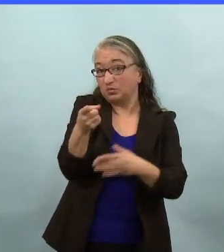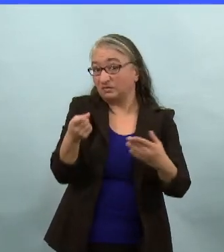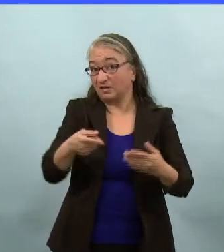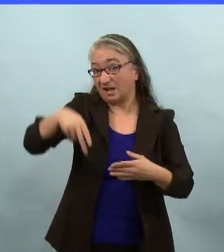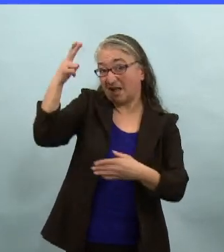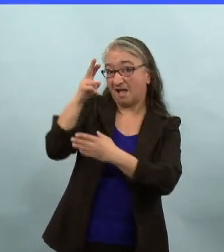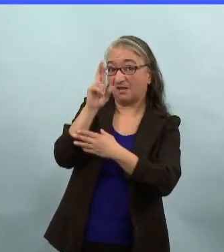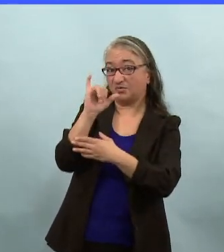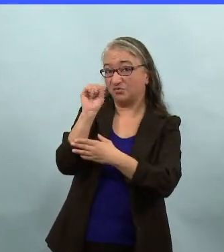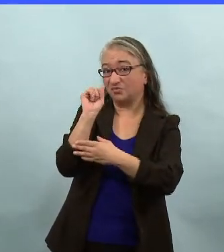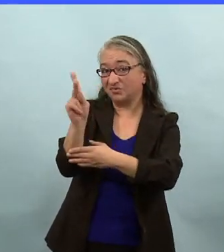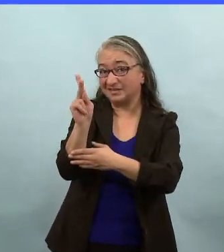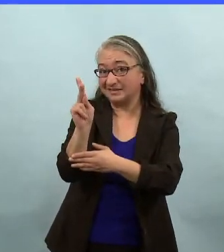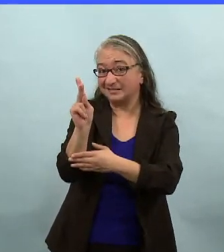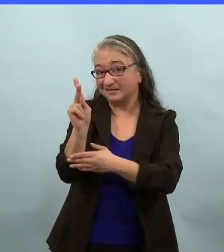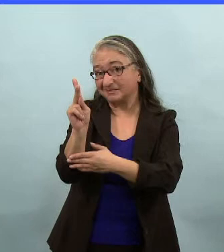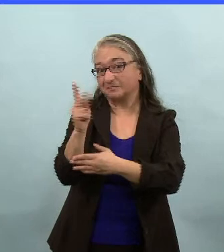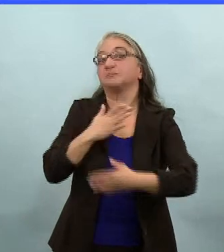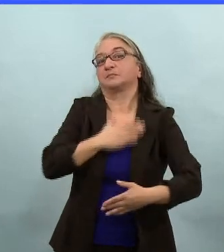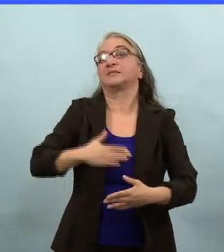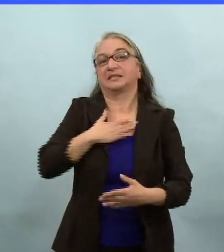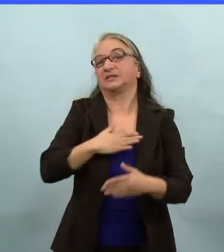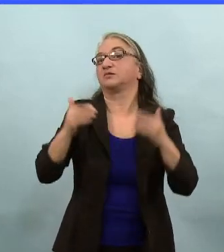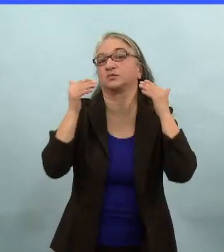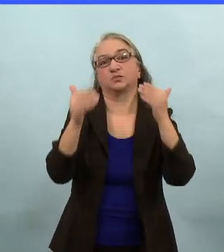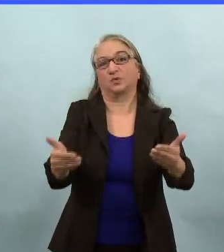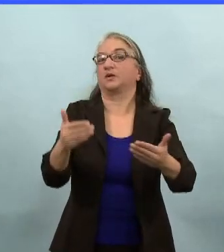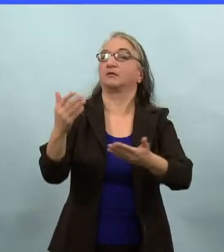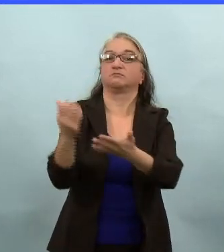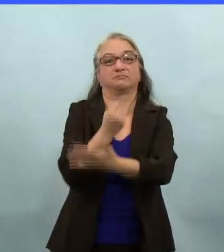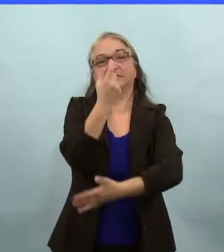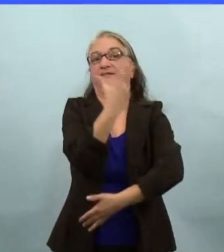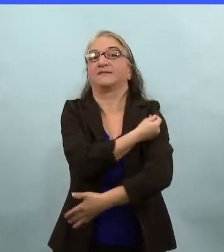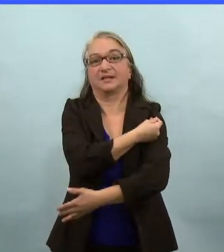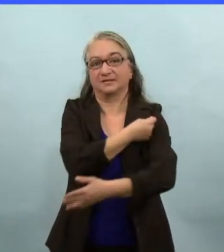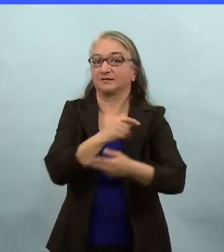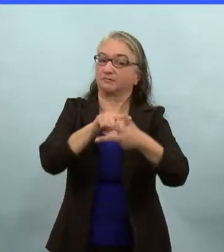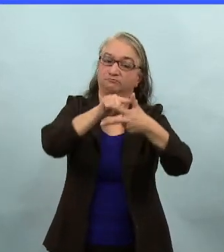get your first shot get your second shot when you qualify get your third shot of the vaccine as well